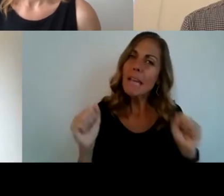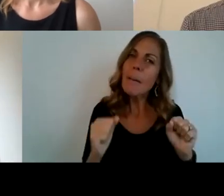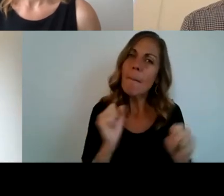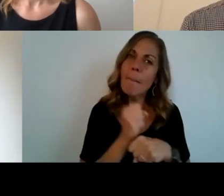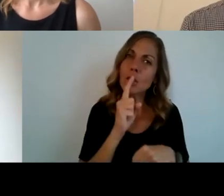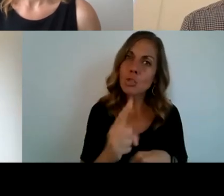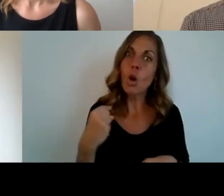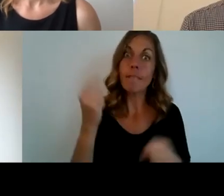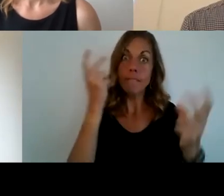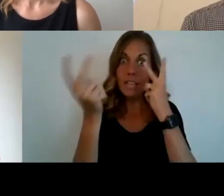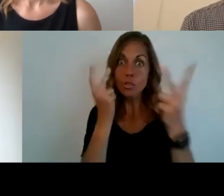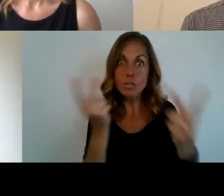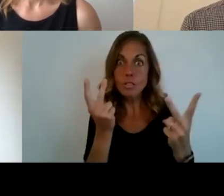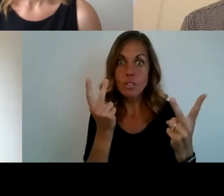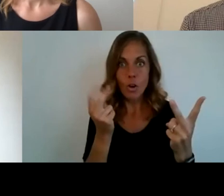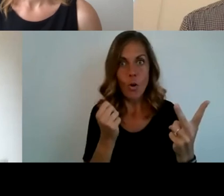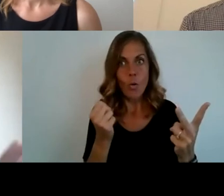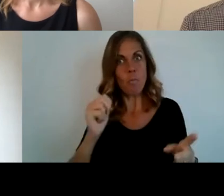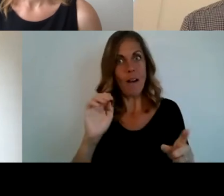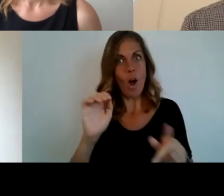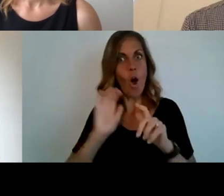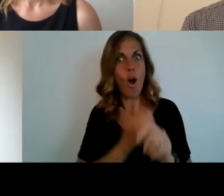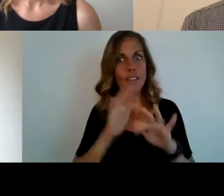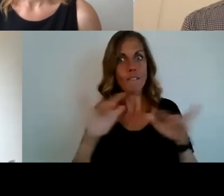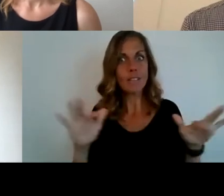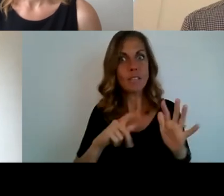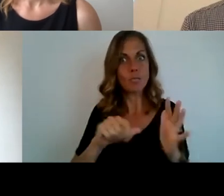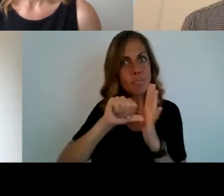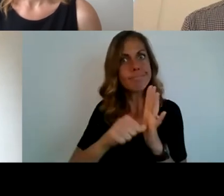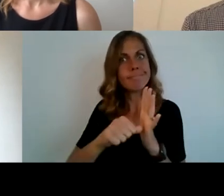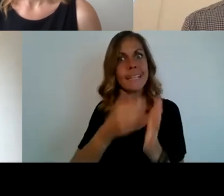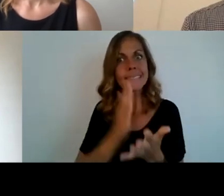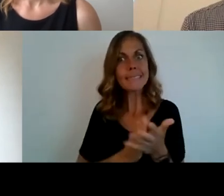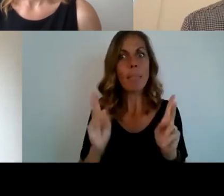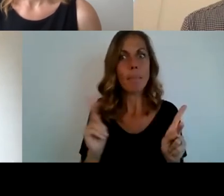the diversity that we do have. That we're amplifying some of those folks who we don't